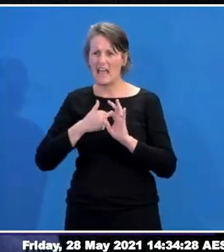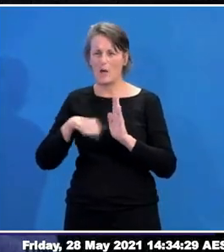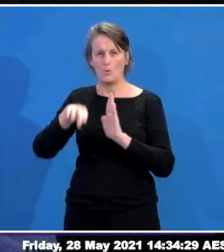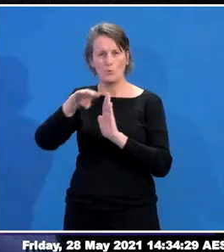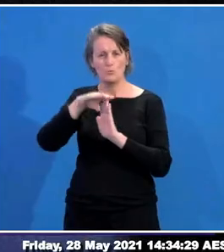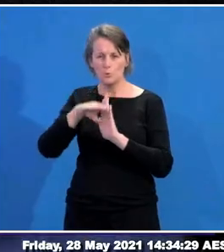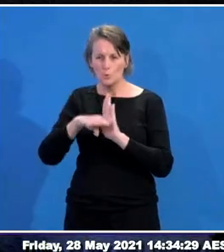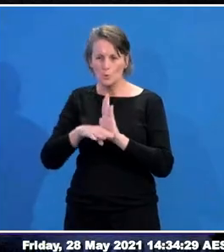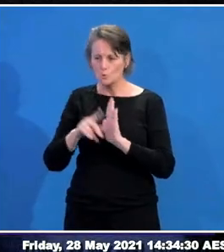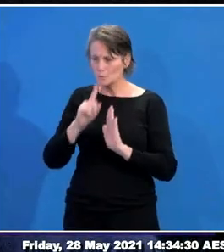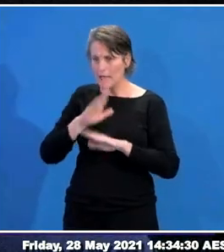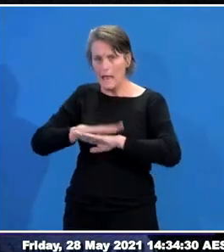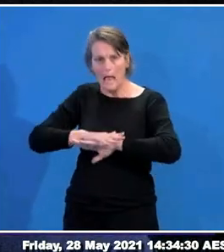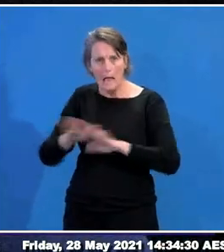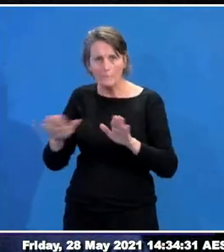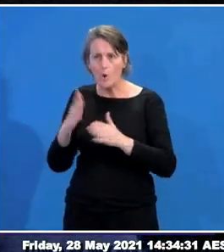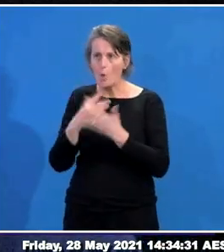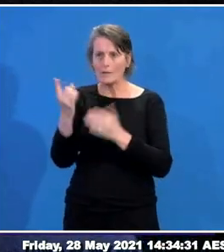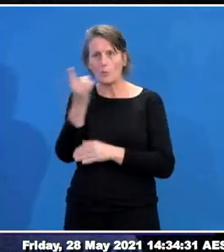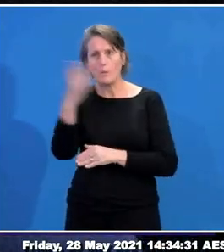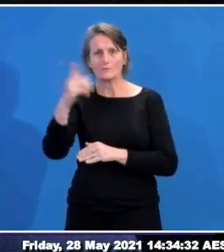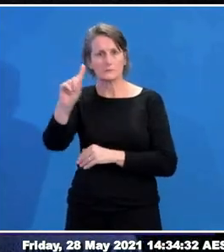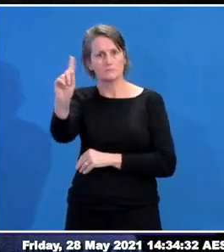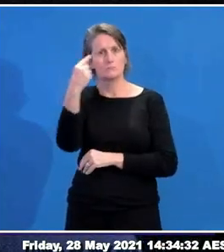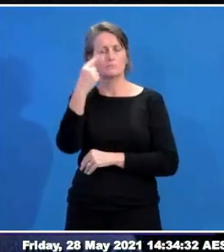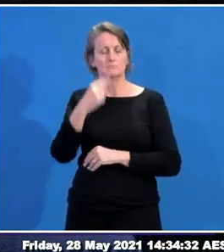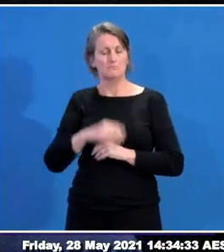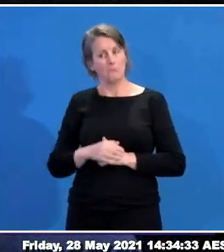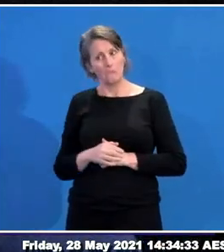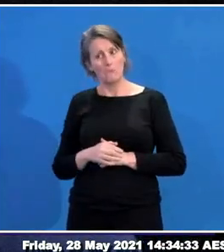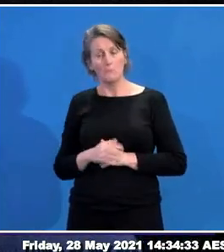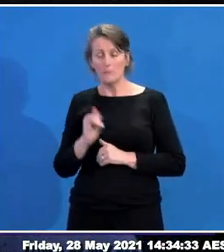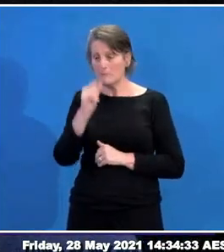preclude an organisation from engaging the same investigator.